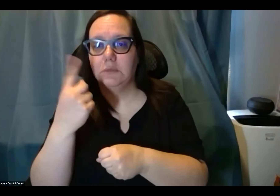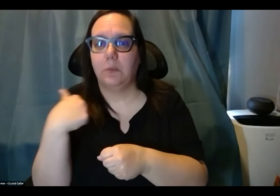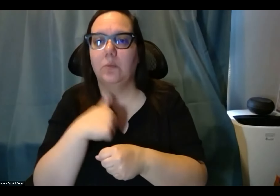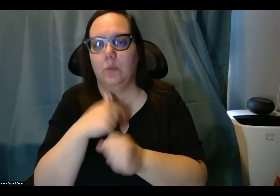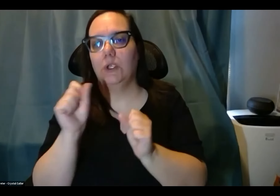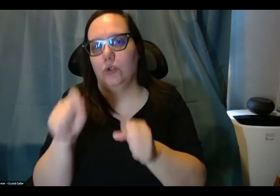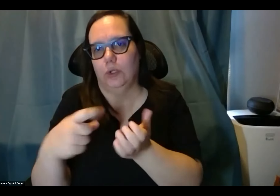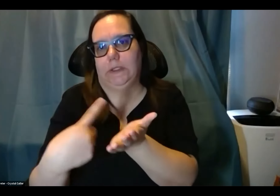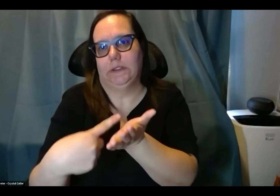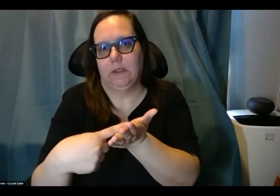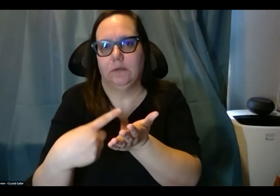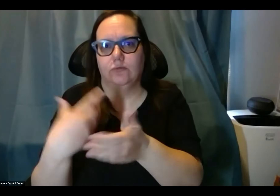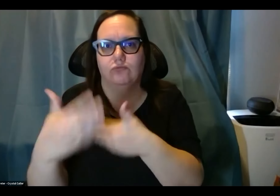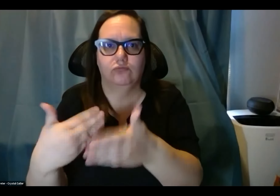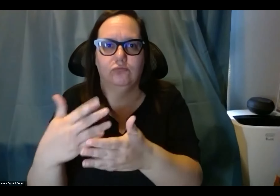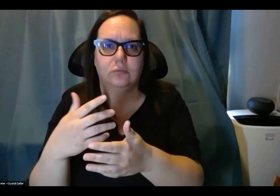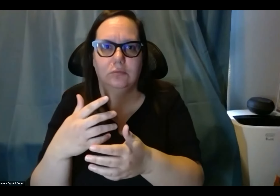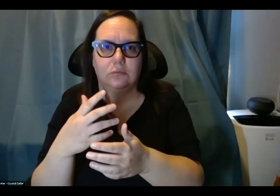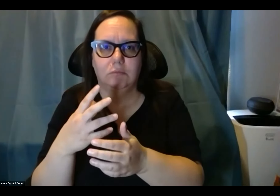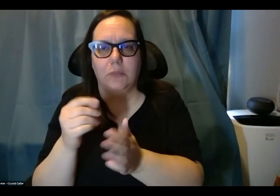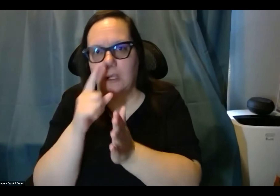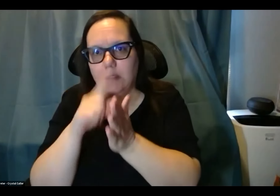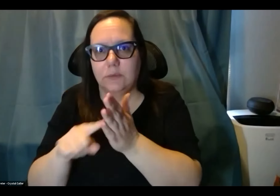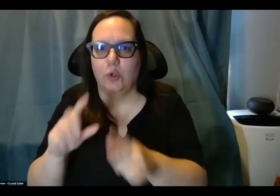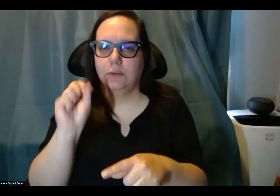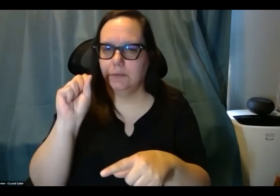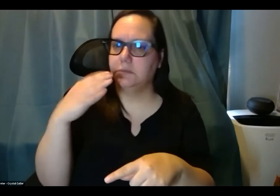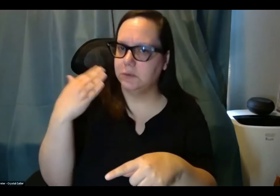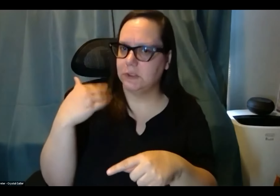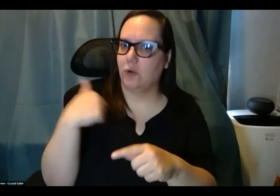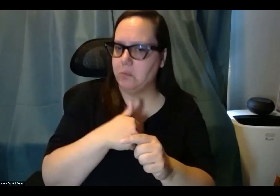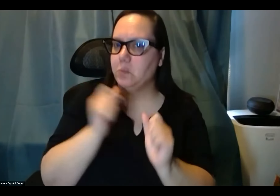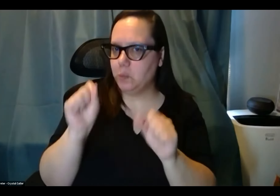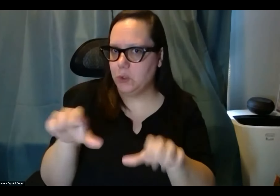and explored. >> Sarah: We can look in to that. We can.